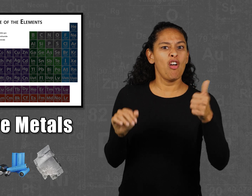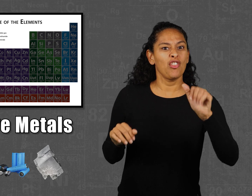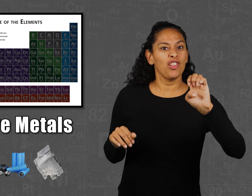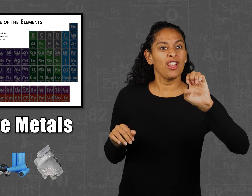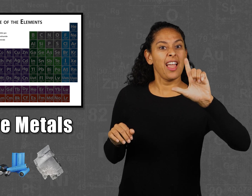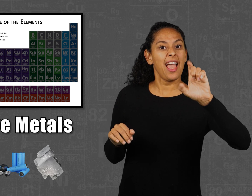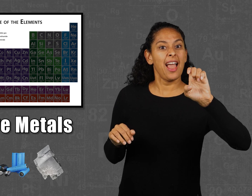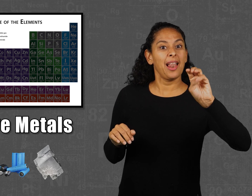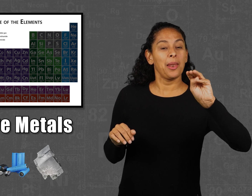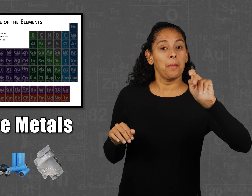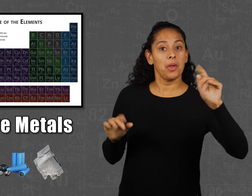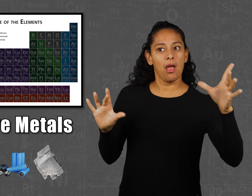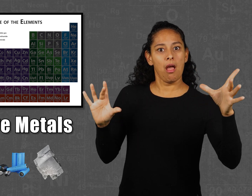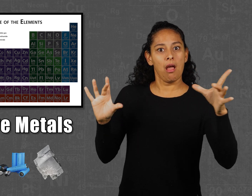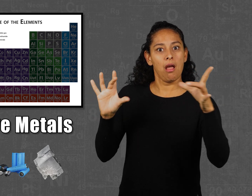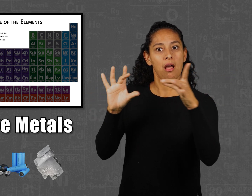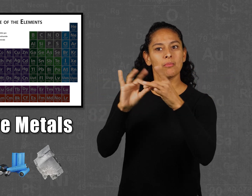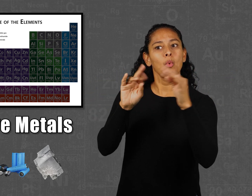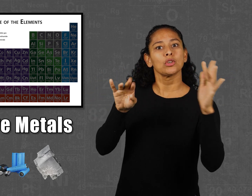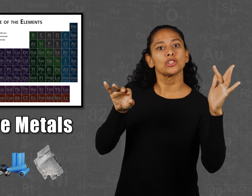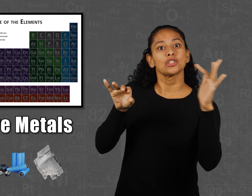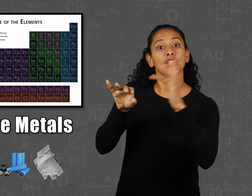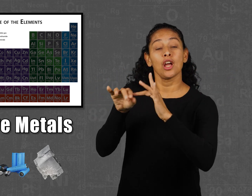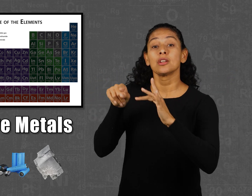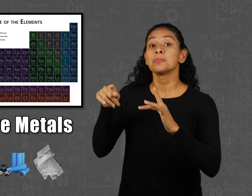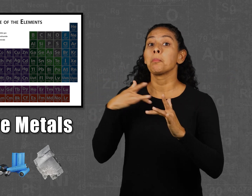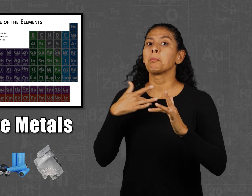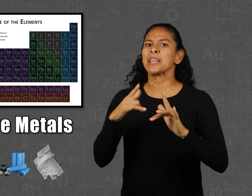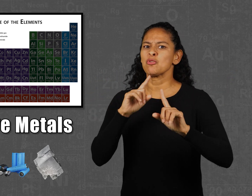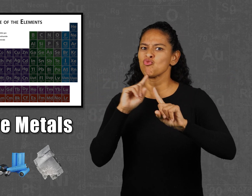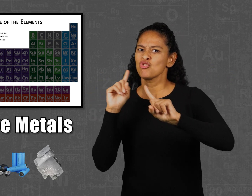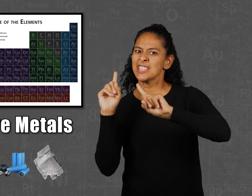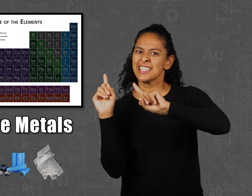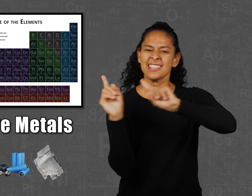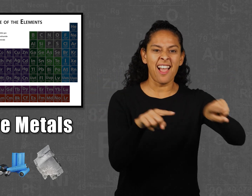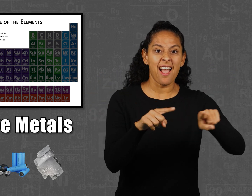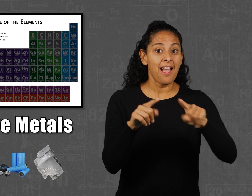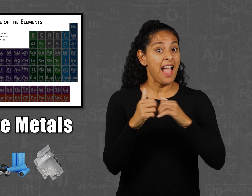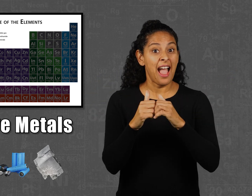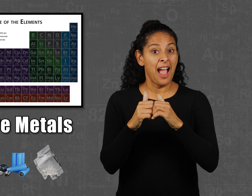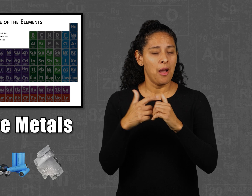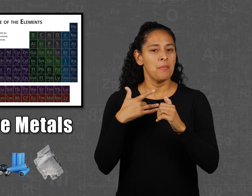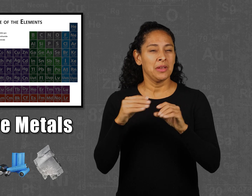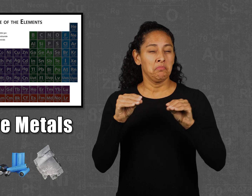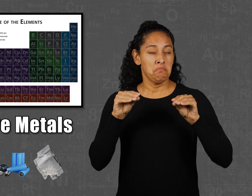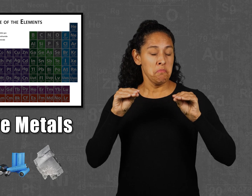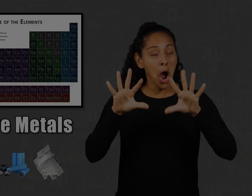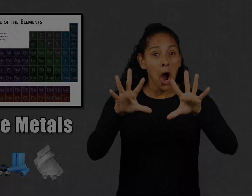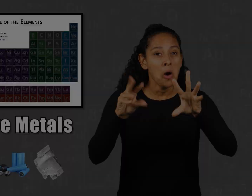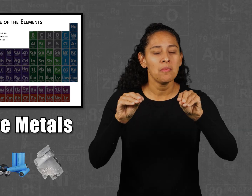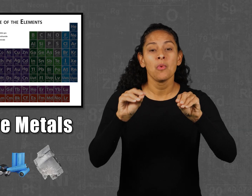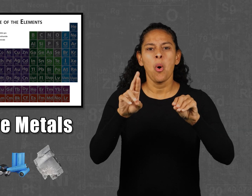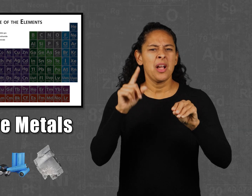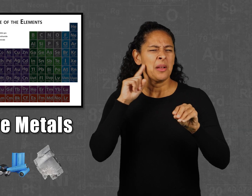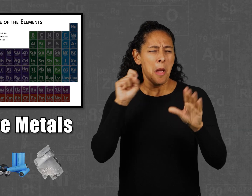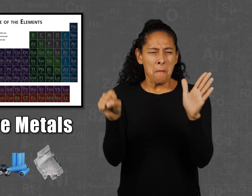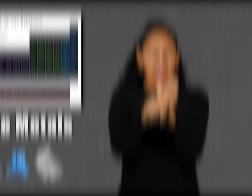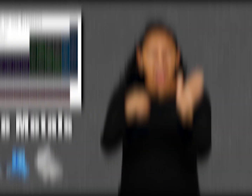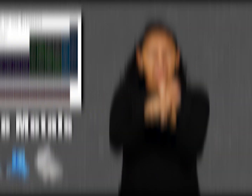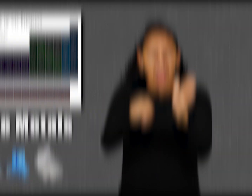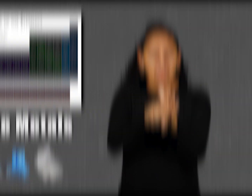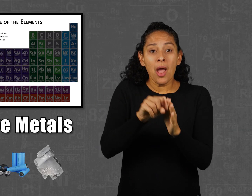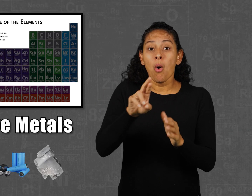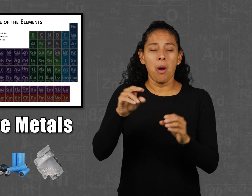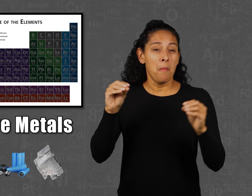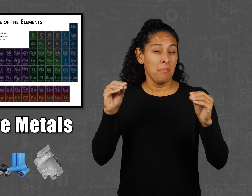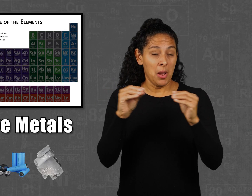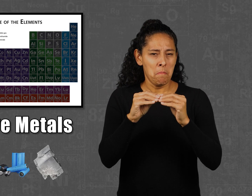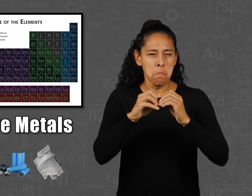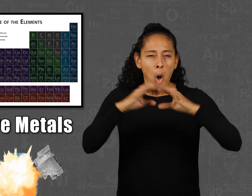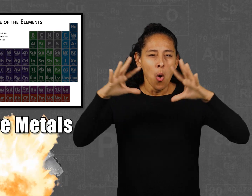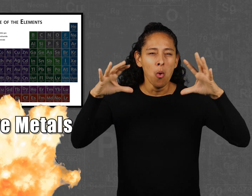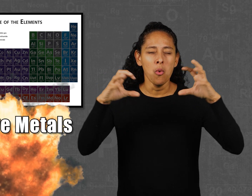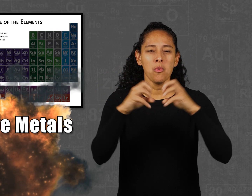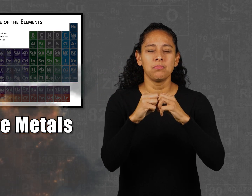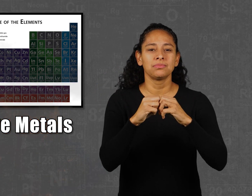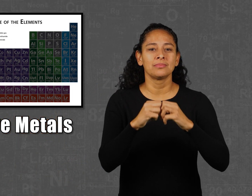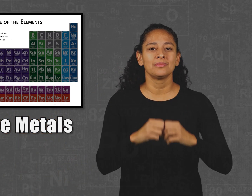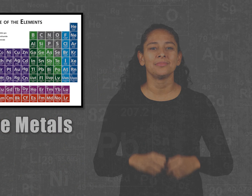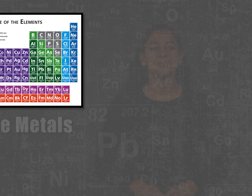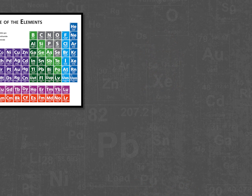by flashing, banging, or exploding when in contact with other elements.